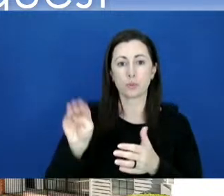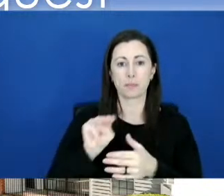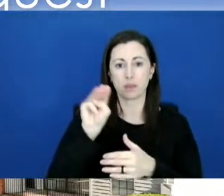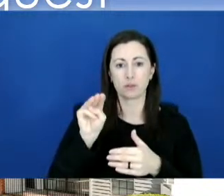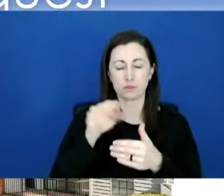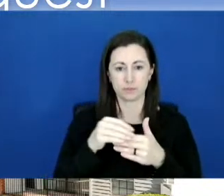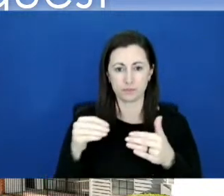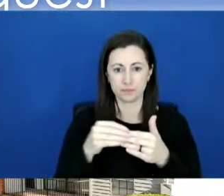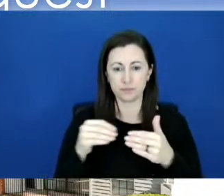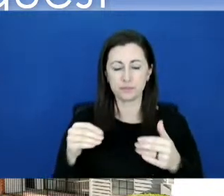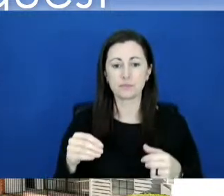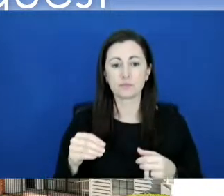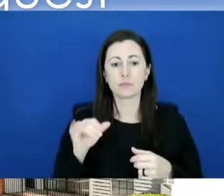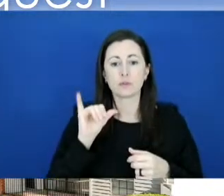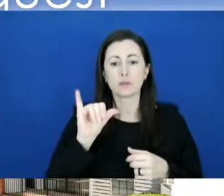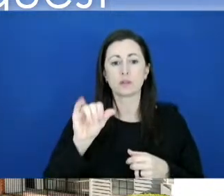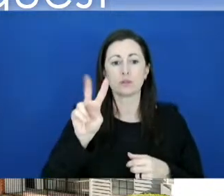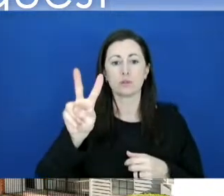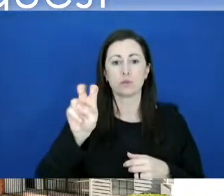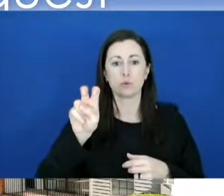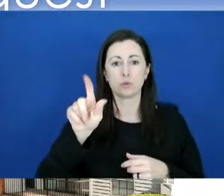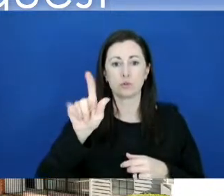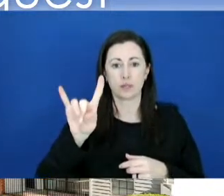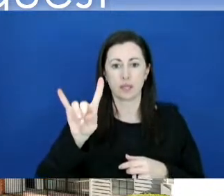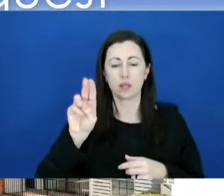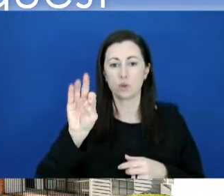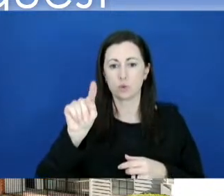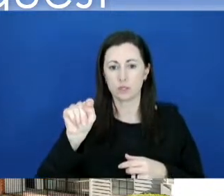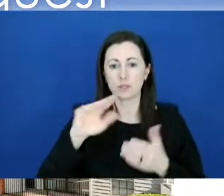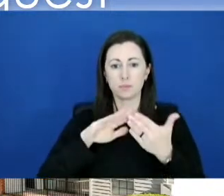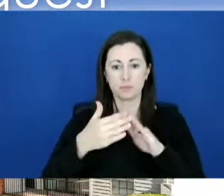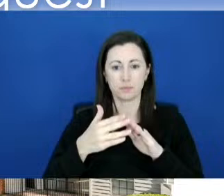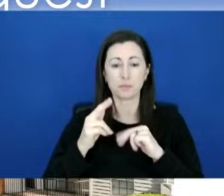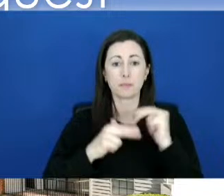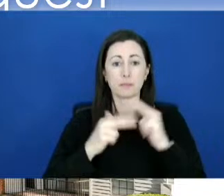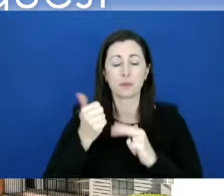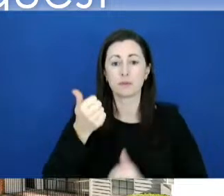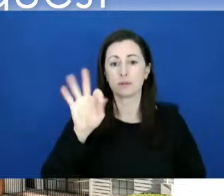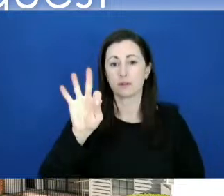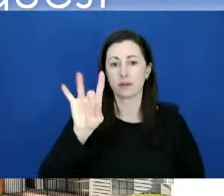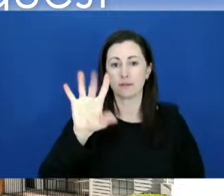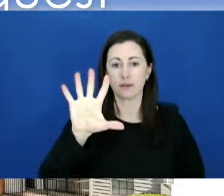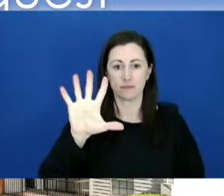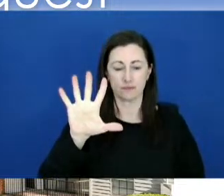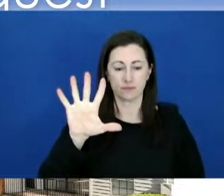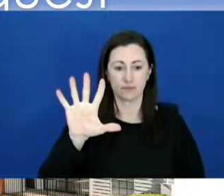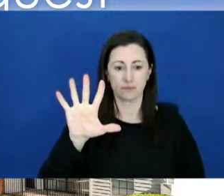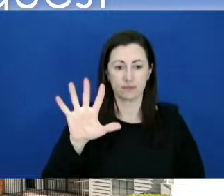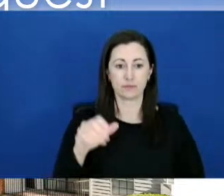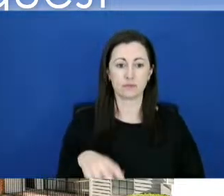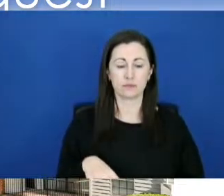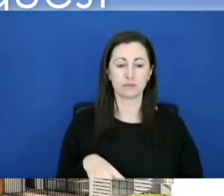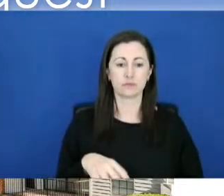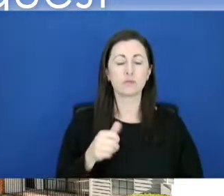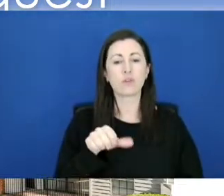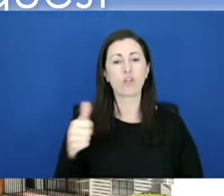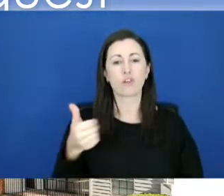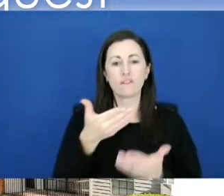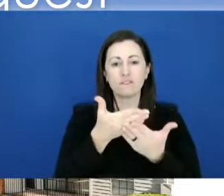WOODFORD ESTATES. WOODFORD ESTATES PURCHASED PRICE IS $32 MILLION.